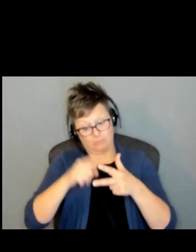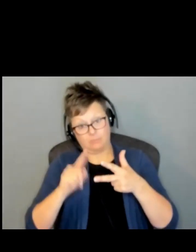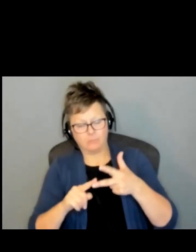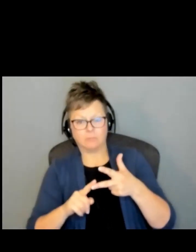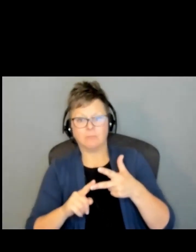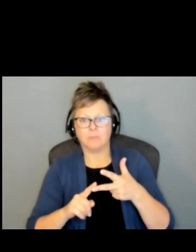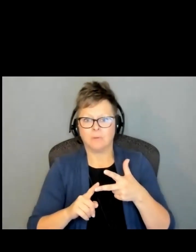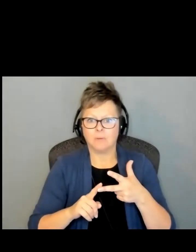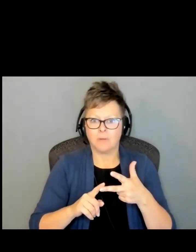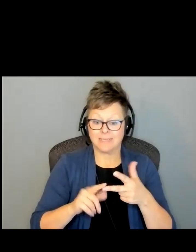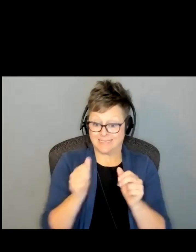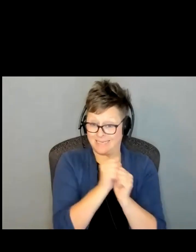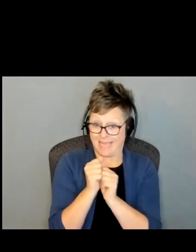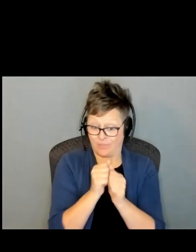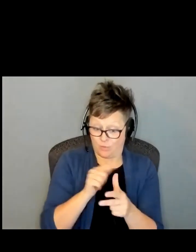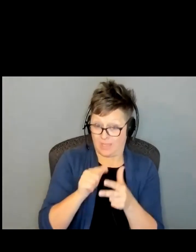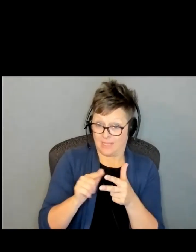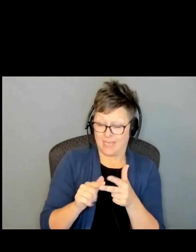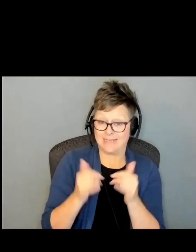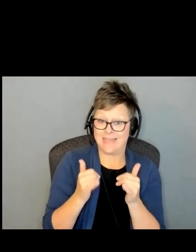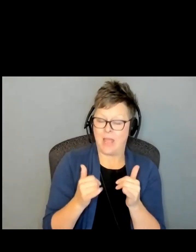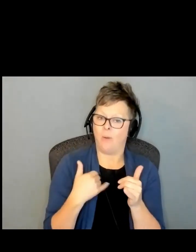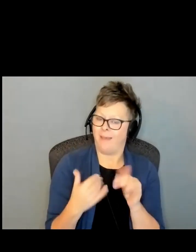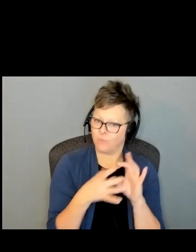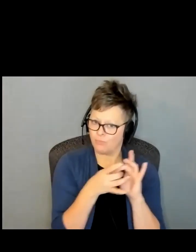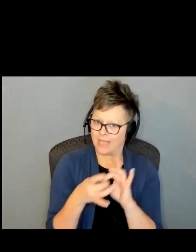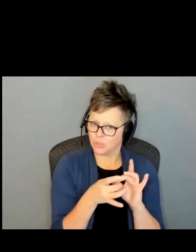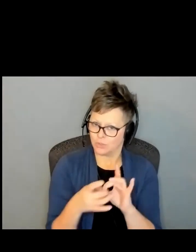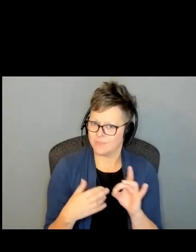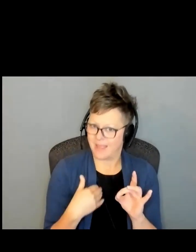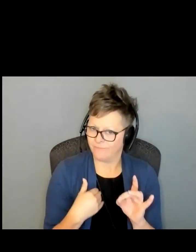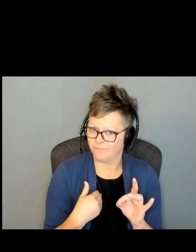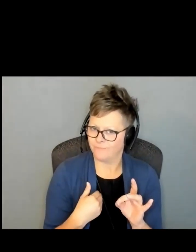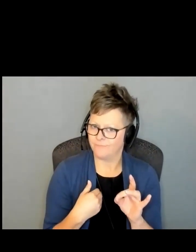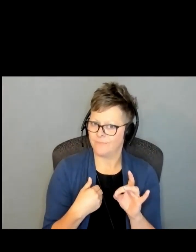But also there are other institutional relationships that you bring from say a research organization